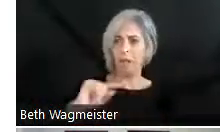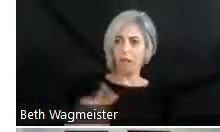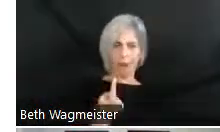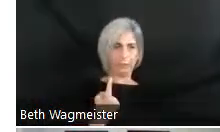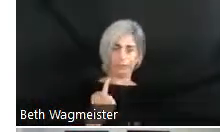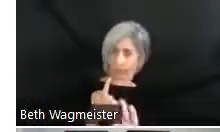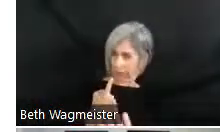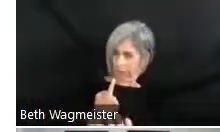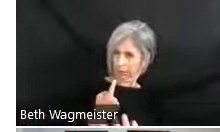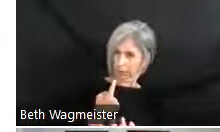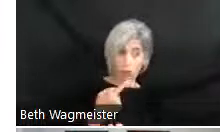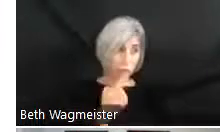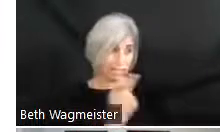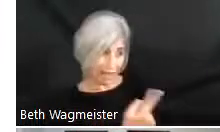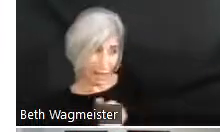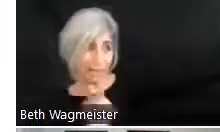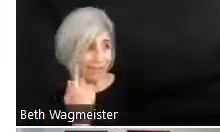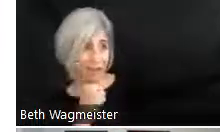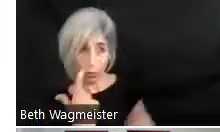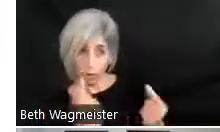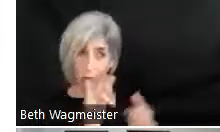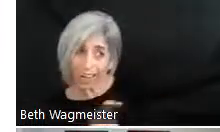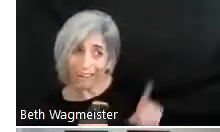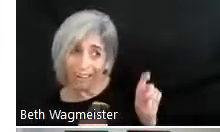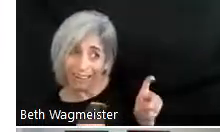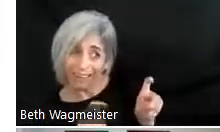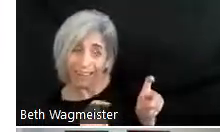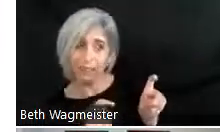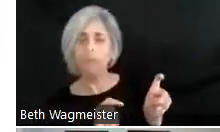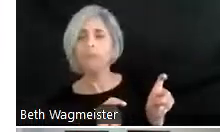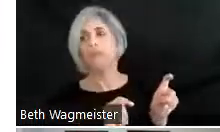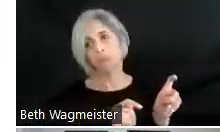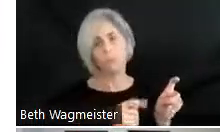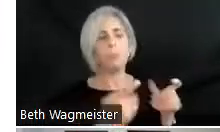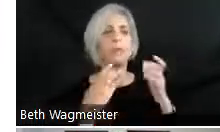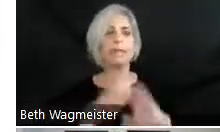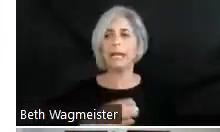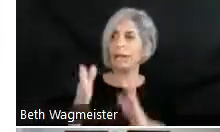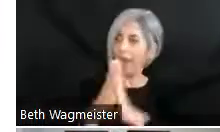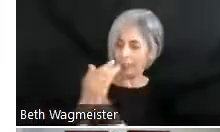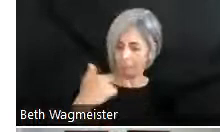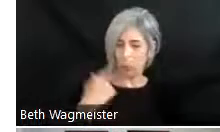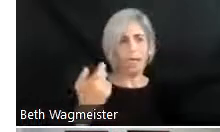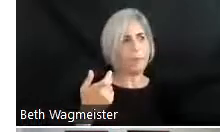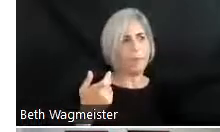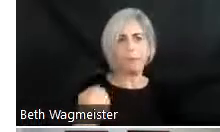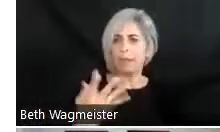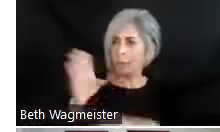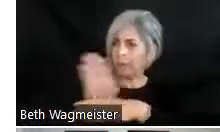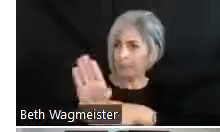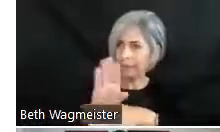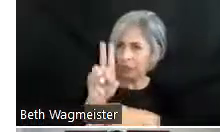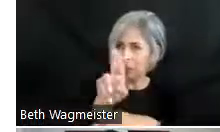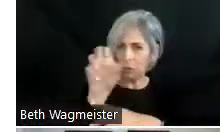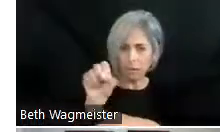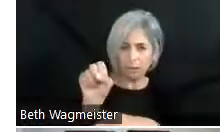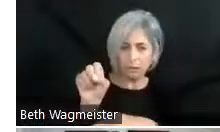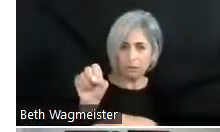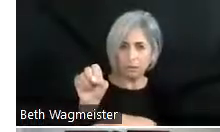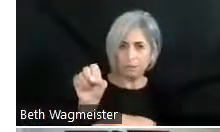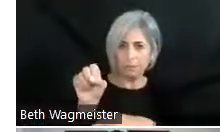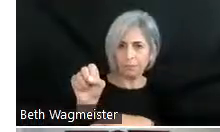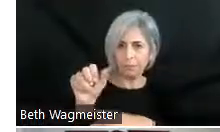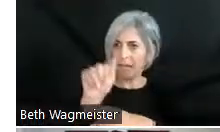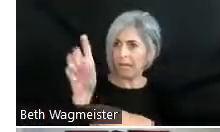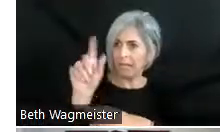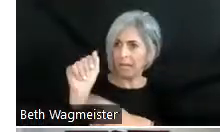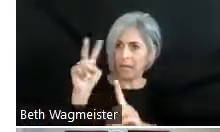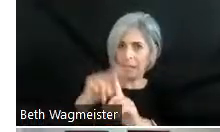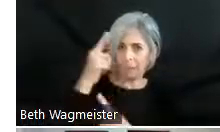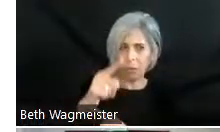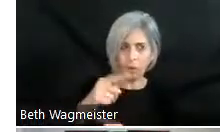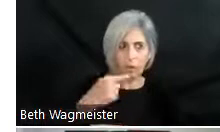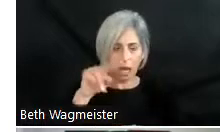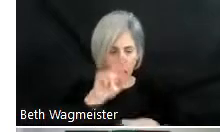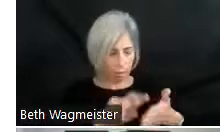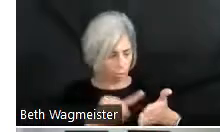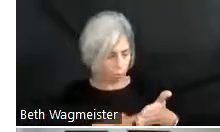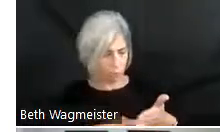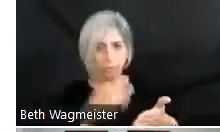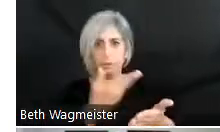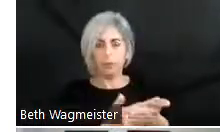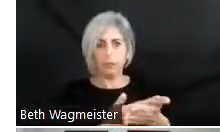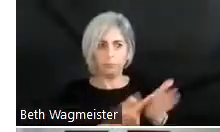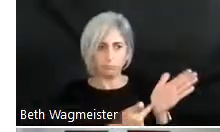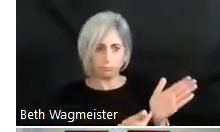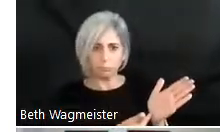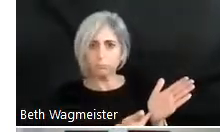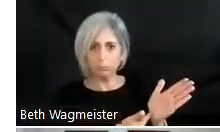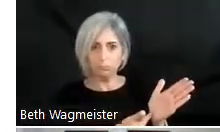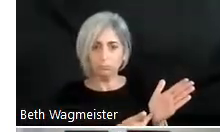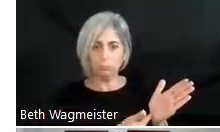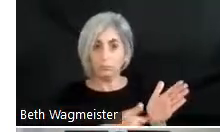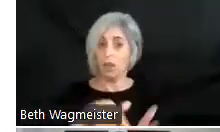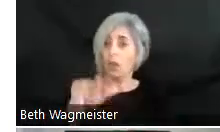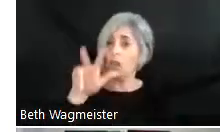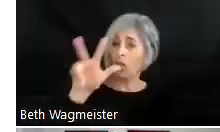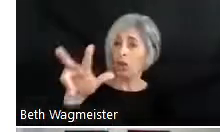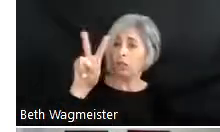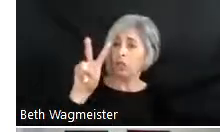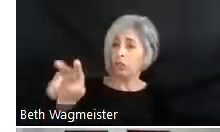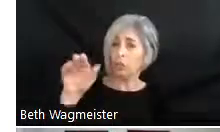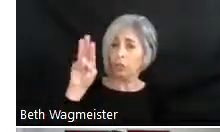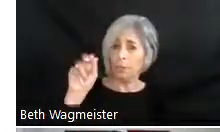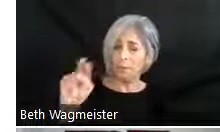to tell on me if I don't do accessibility? In fact, I had a client ask me once, how many businesses in the U.S. does ADA apply to? I had to look it up. 32,500,000